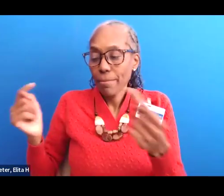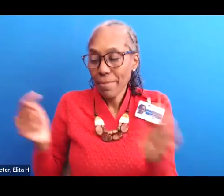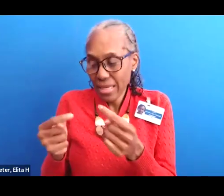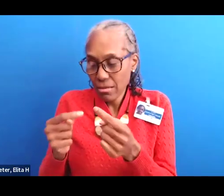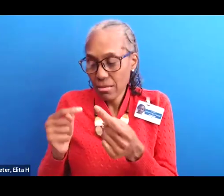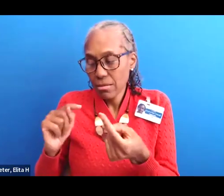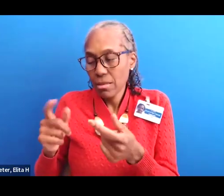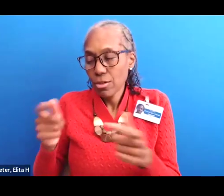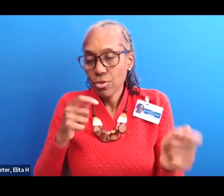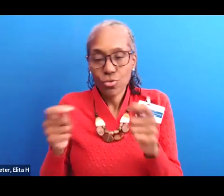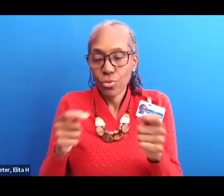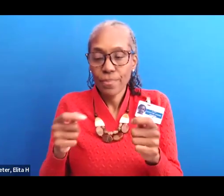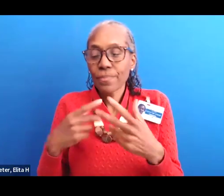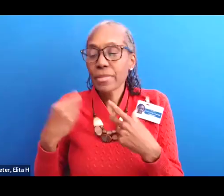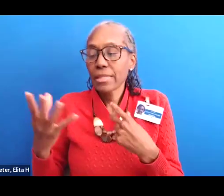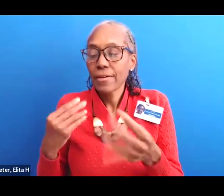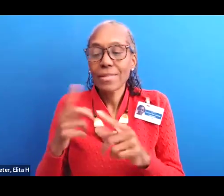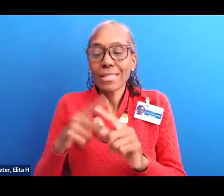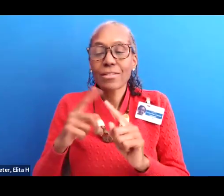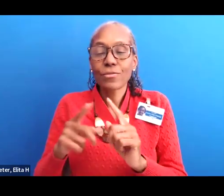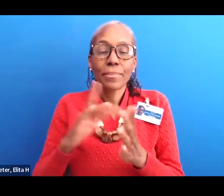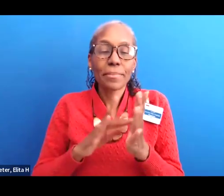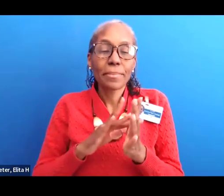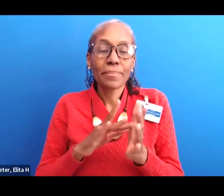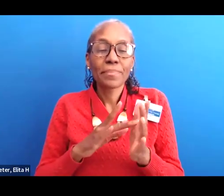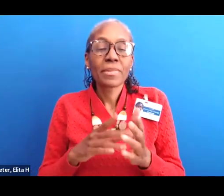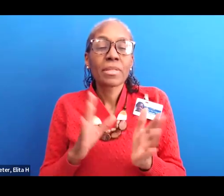can give different amounts of medication than you can just get.